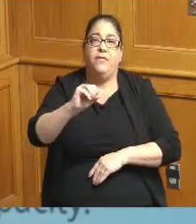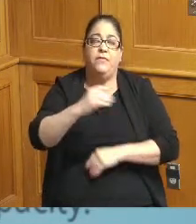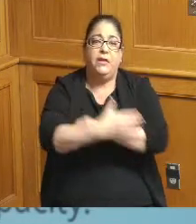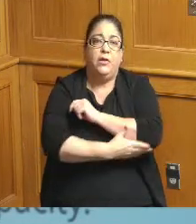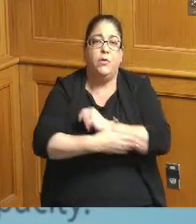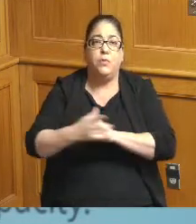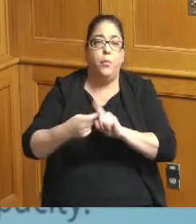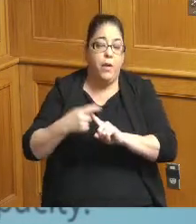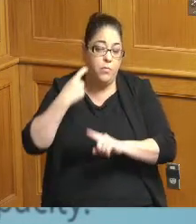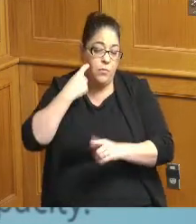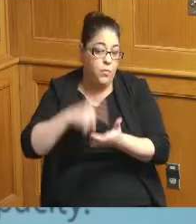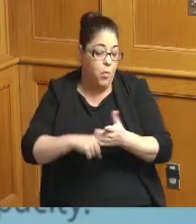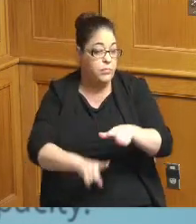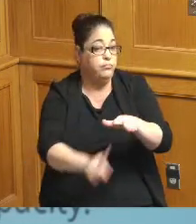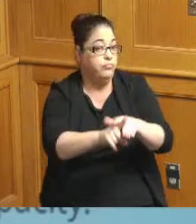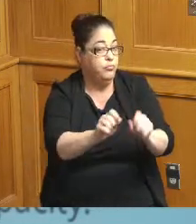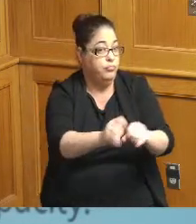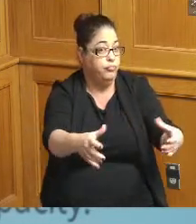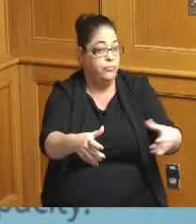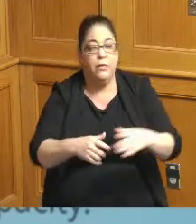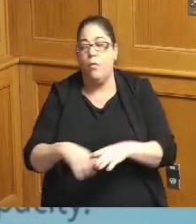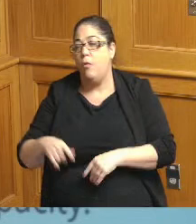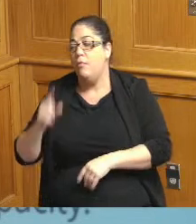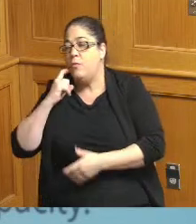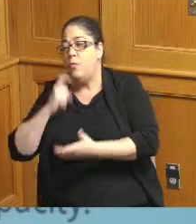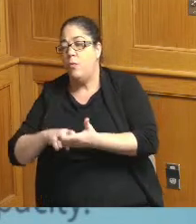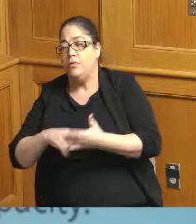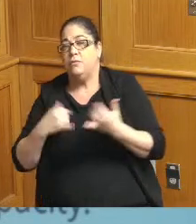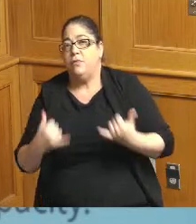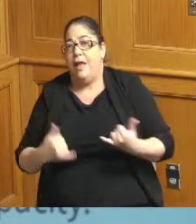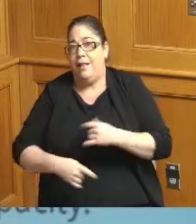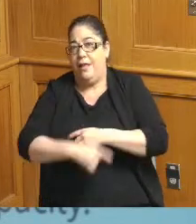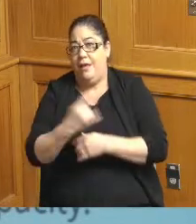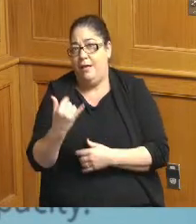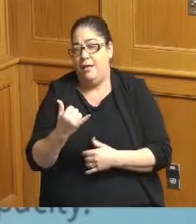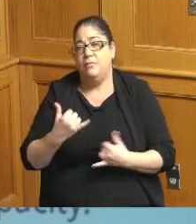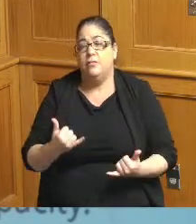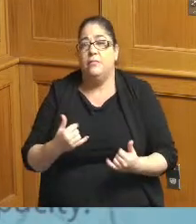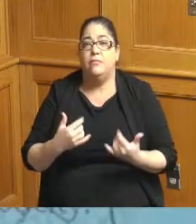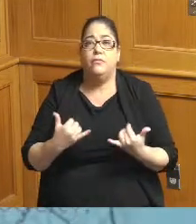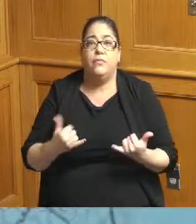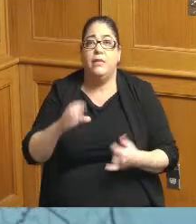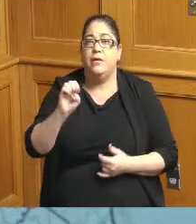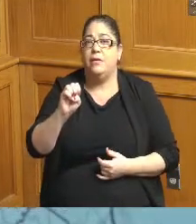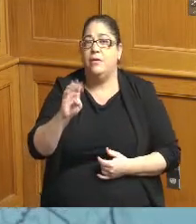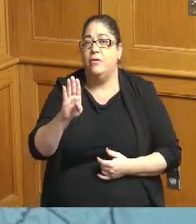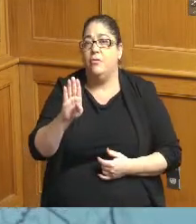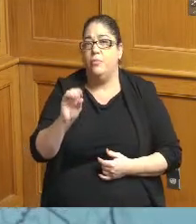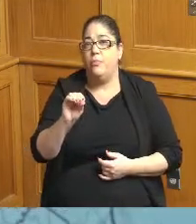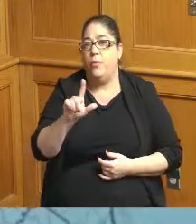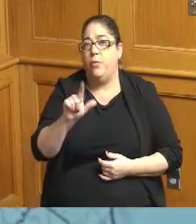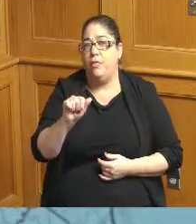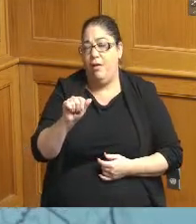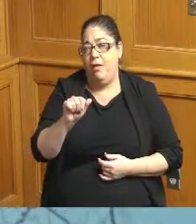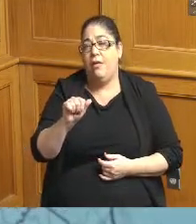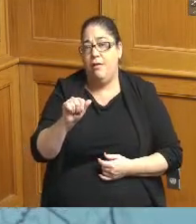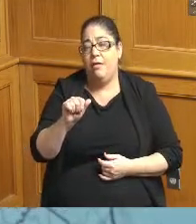start to see increases in Covid or probably today most relevant is Ebola and so just briefly when